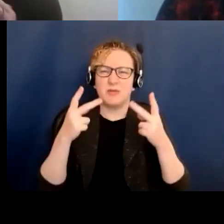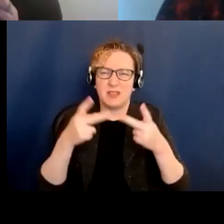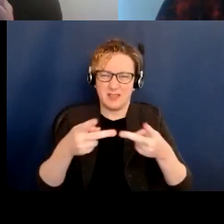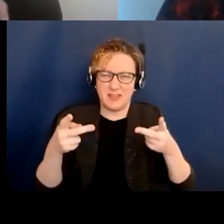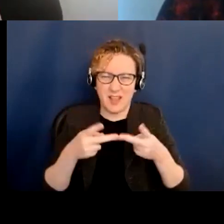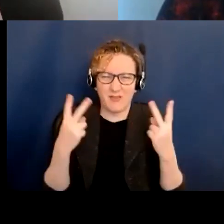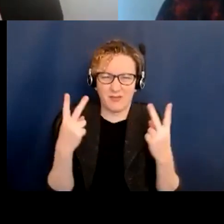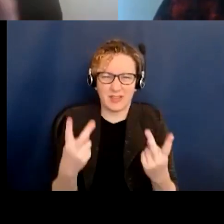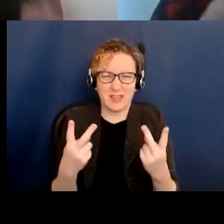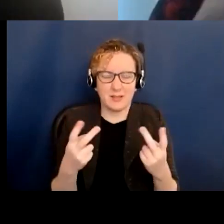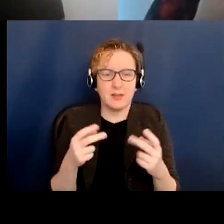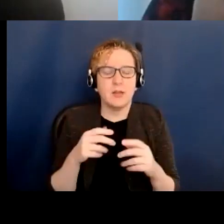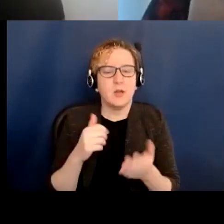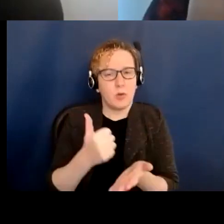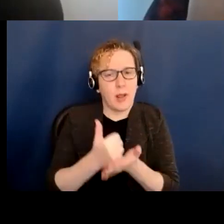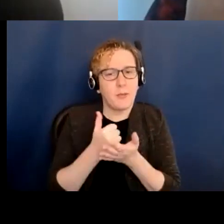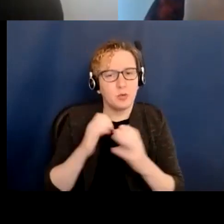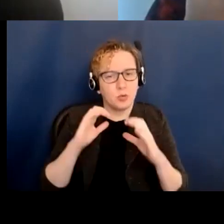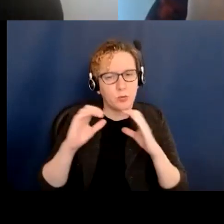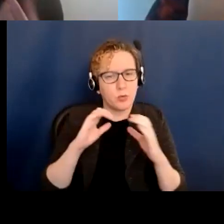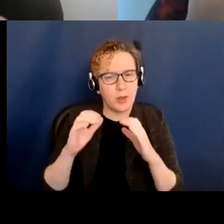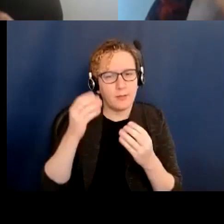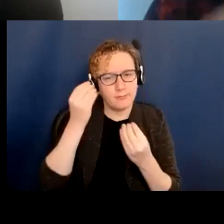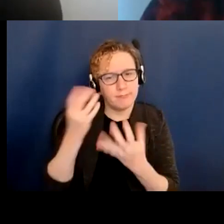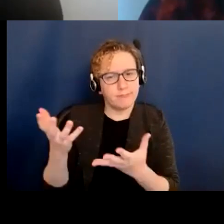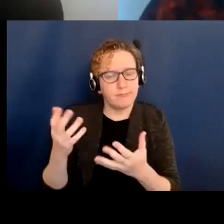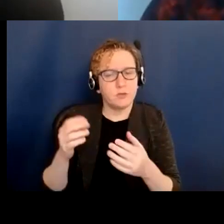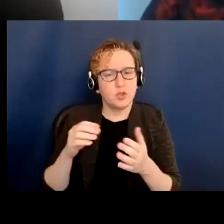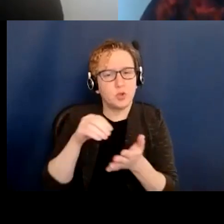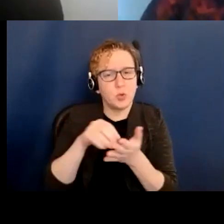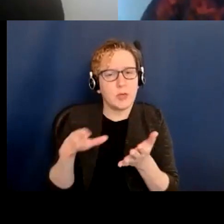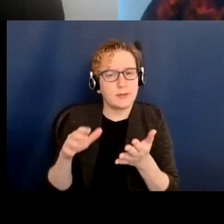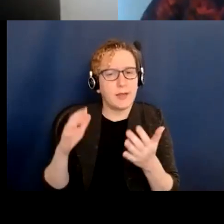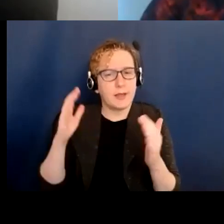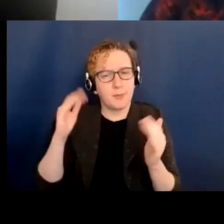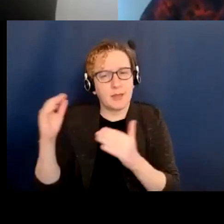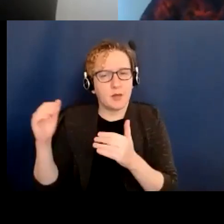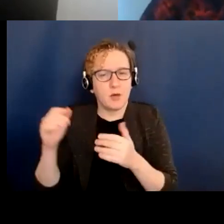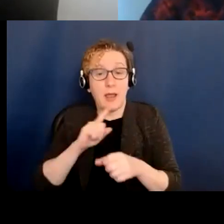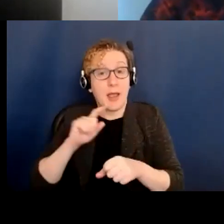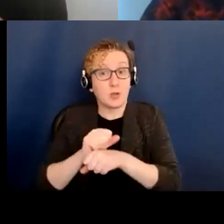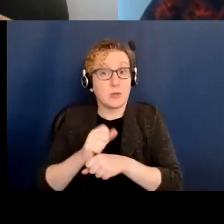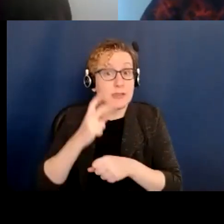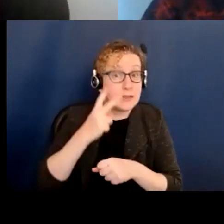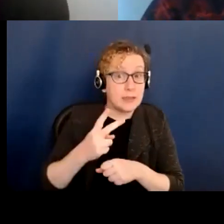That would help me to communicate expectations to students about what they are actually going to see and experience.